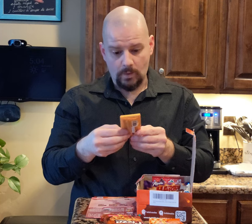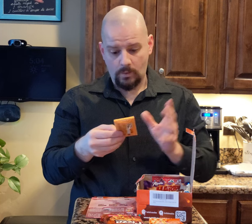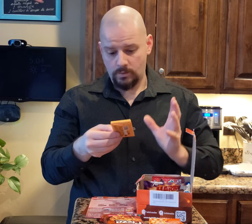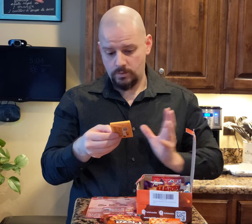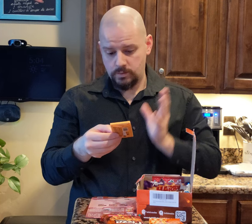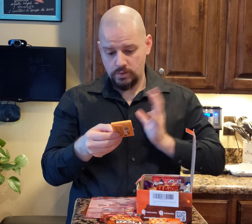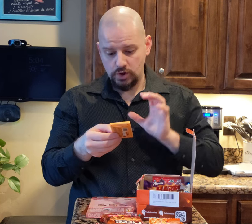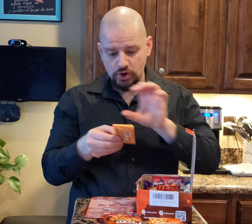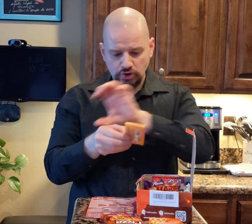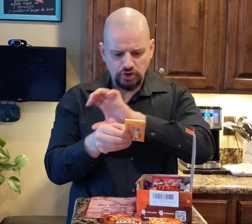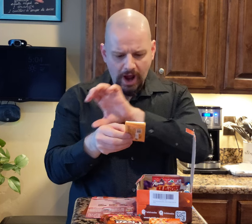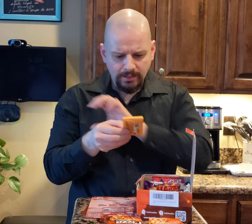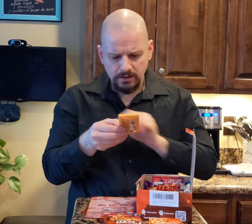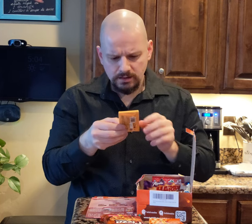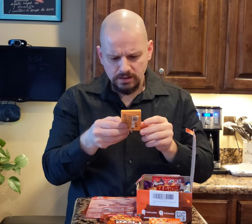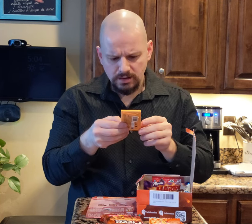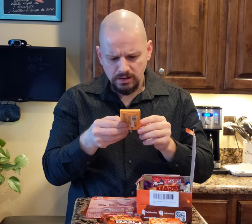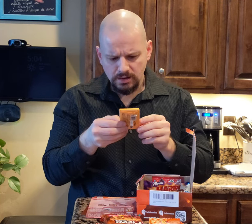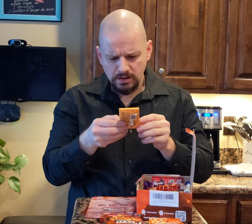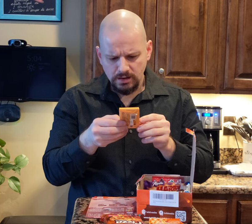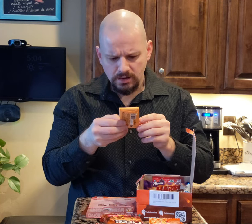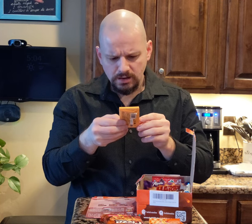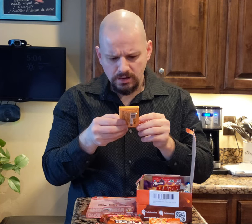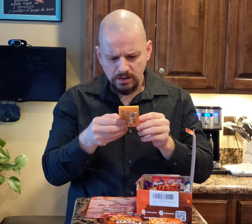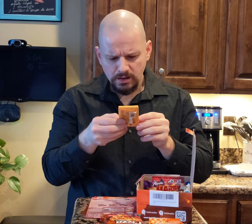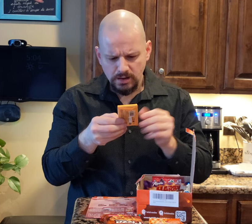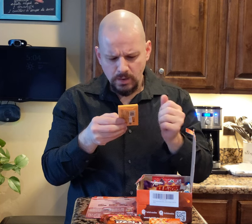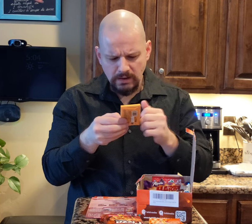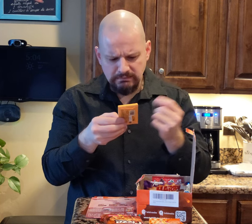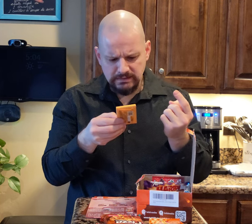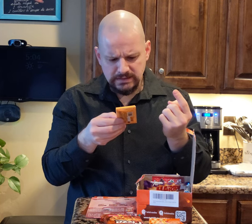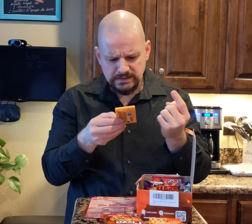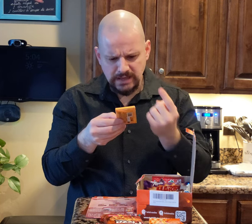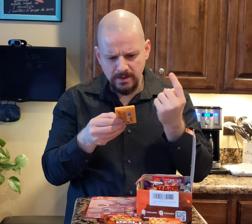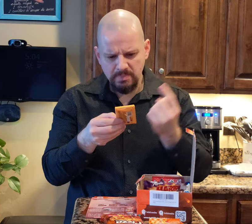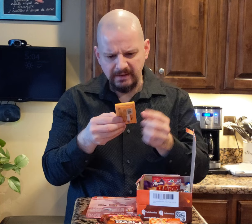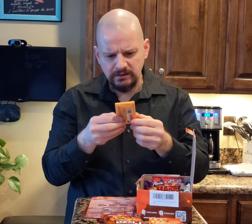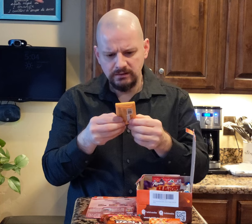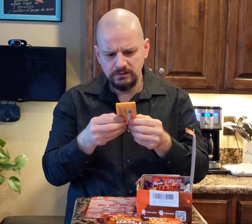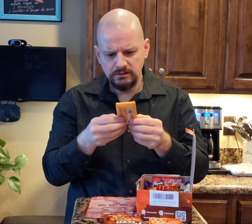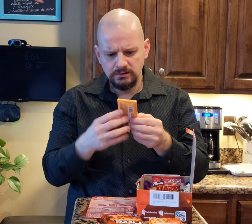It's a fancy chocolate -- it's with something...